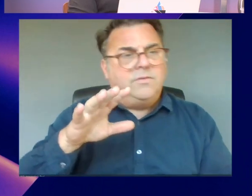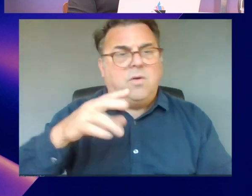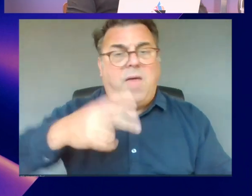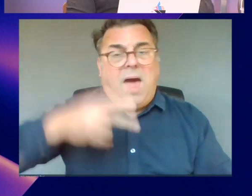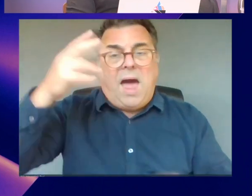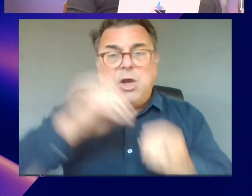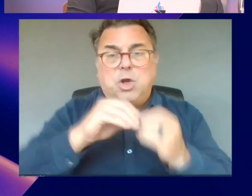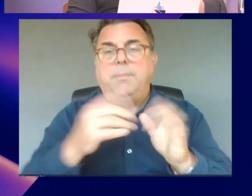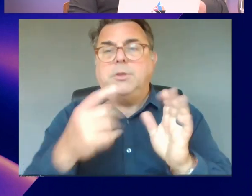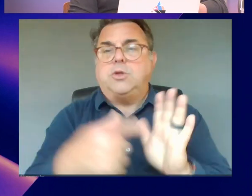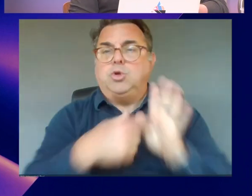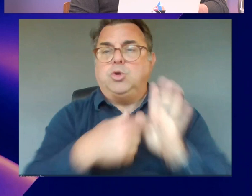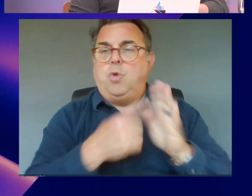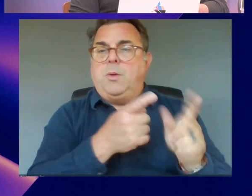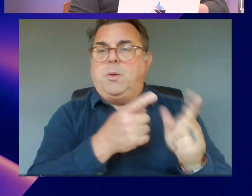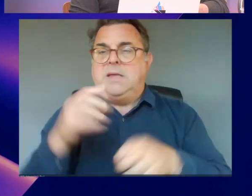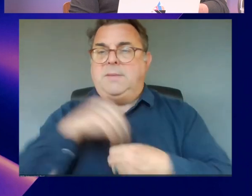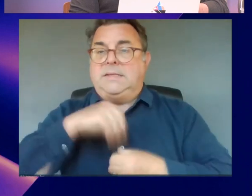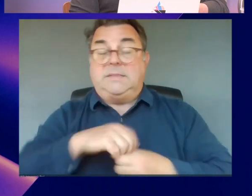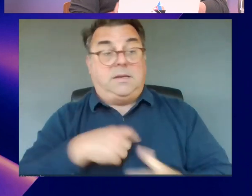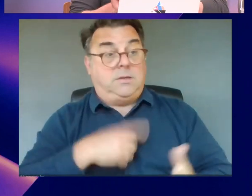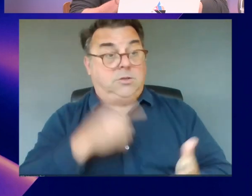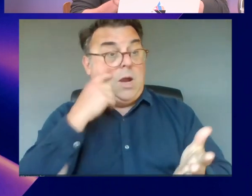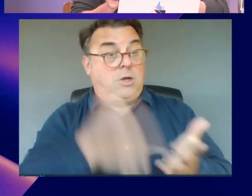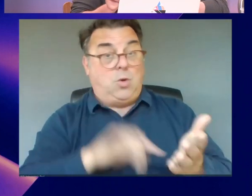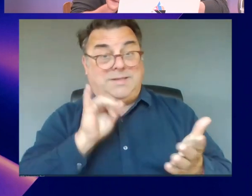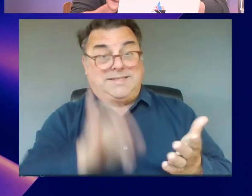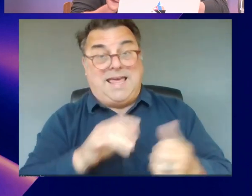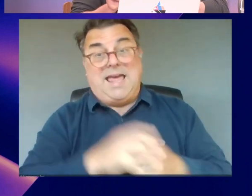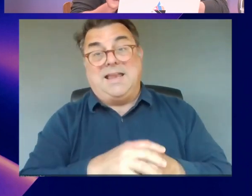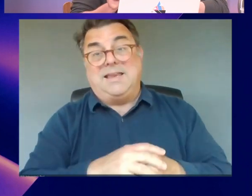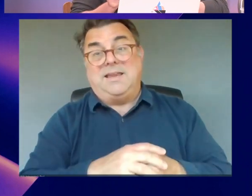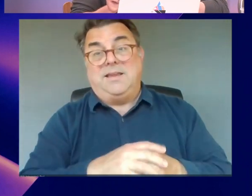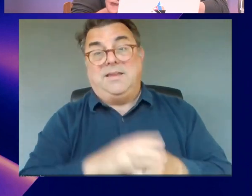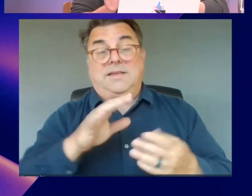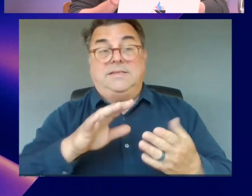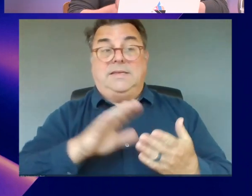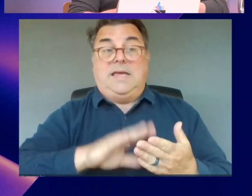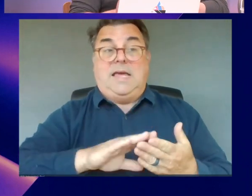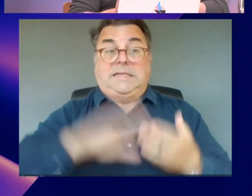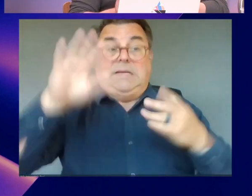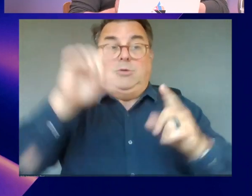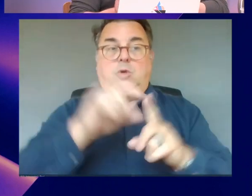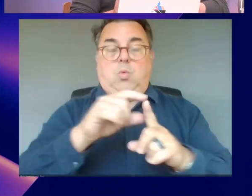So when I saw this exception keyword it kind of takes me, there's likely a recommendation.